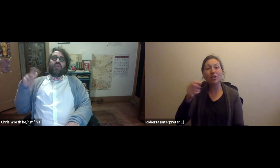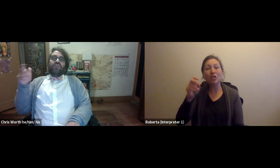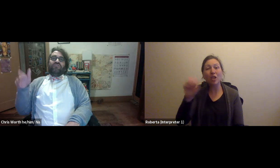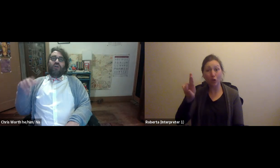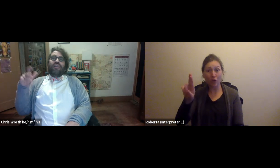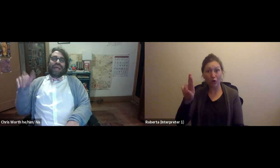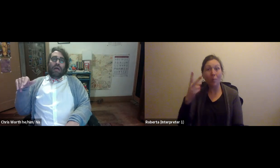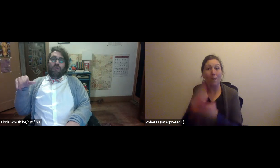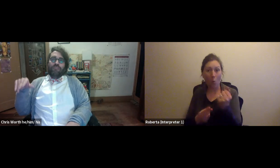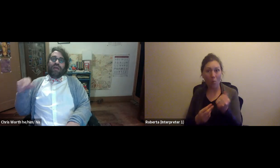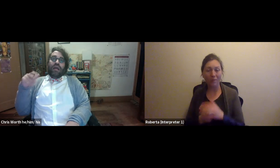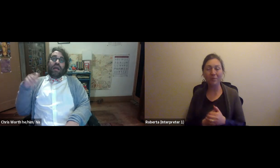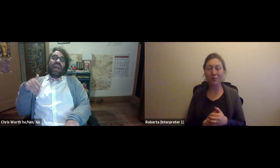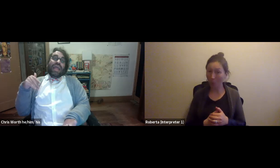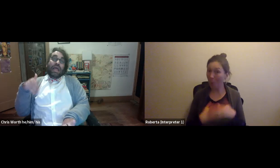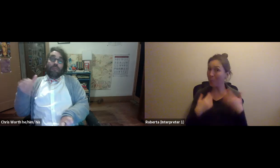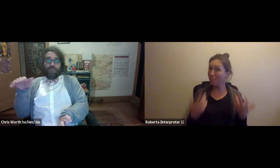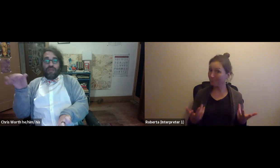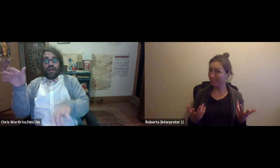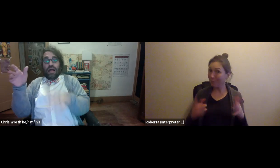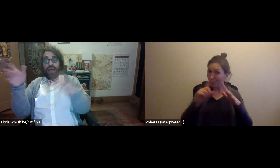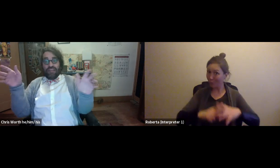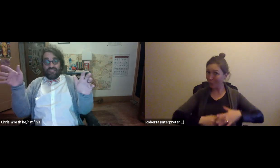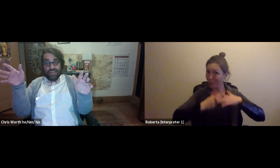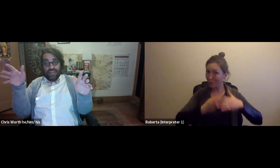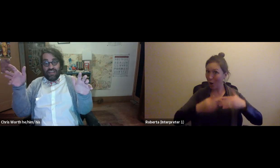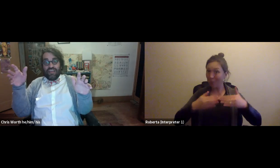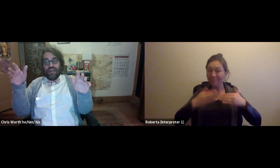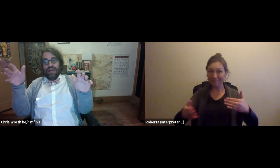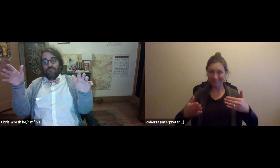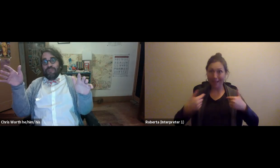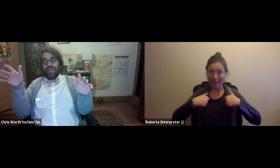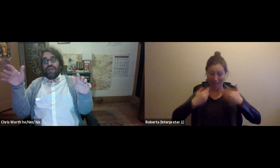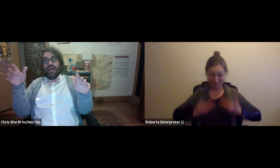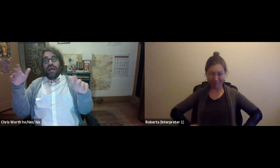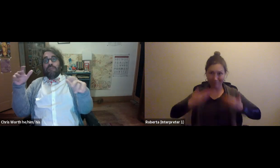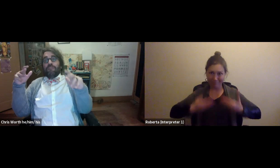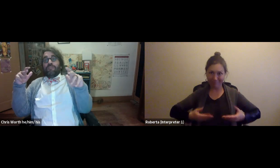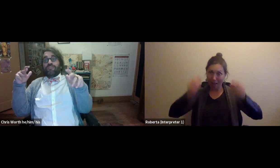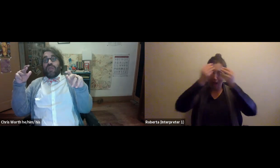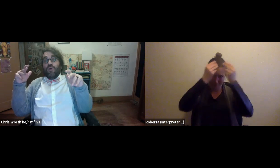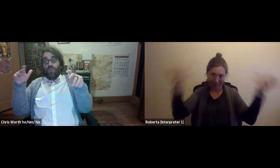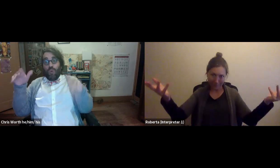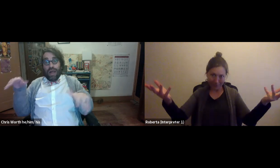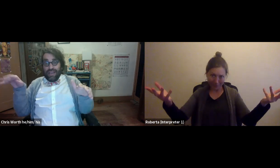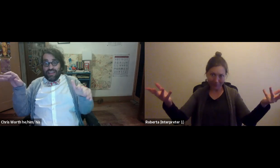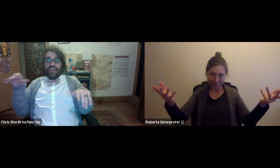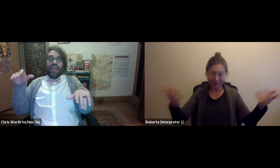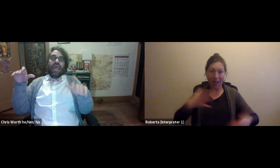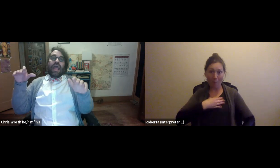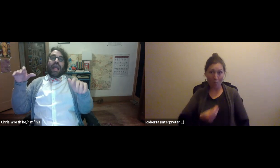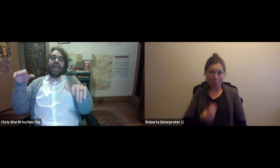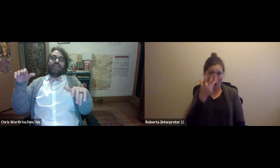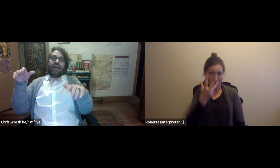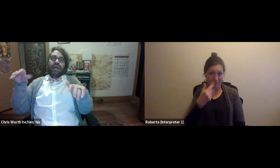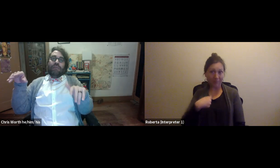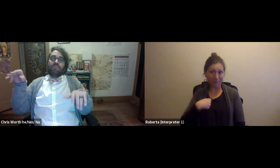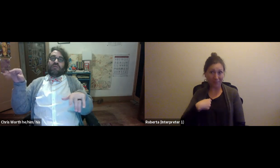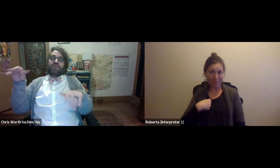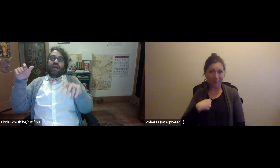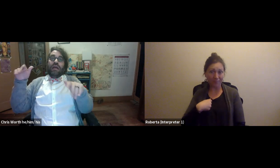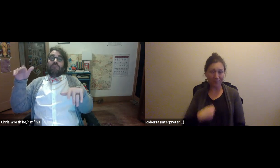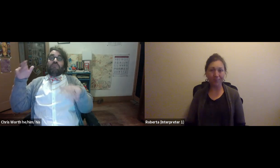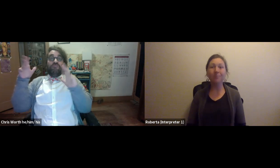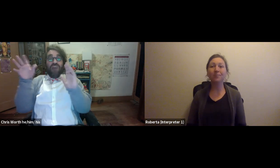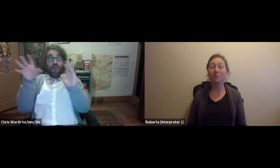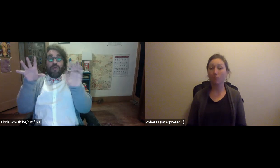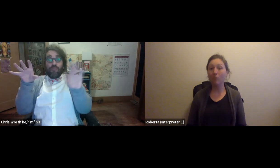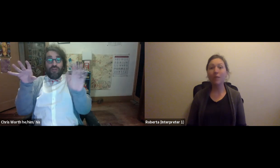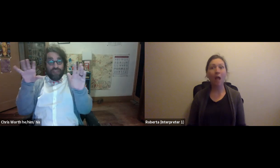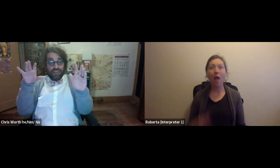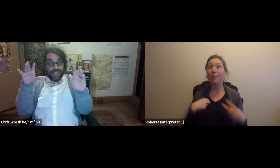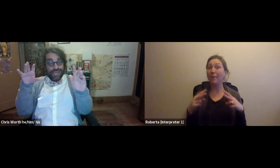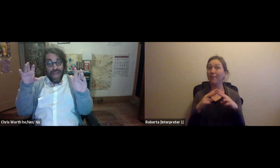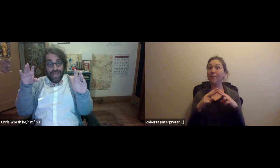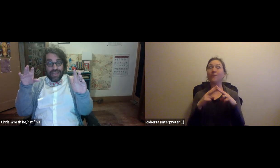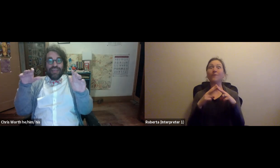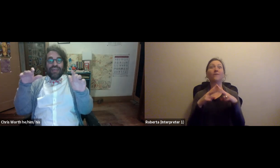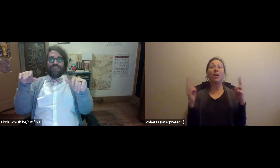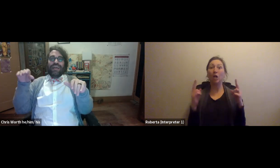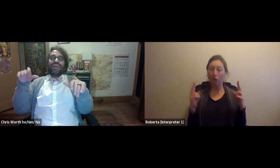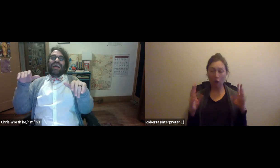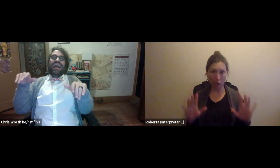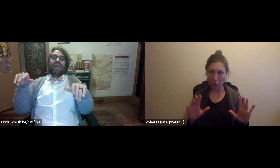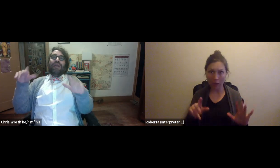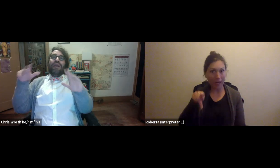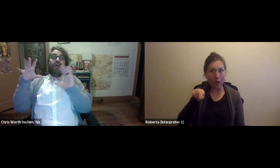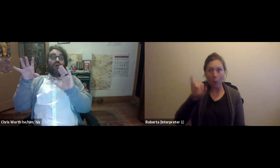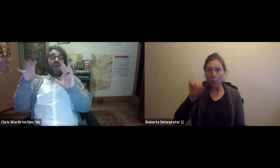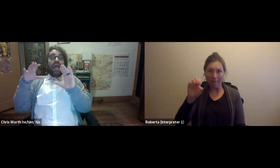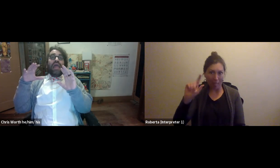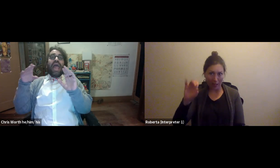To start off, I am, obviously, white, and I'm very privileged in that, right, although I have